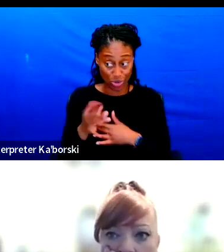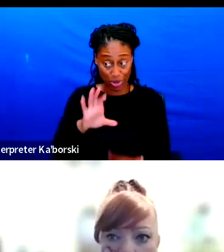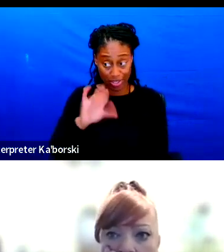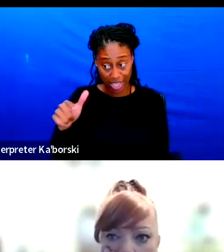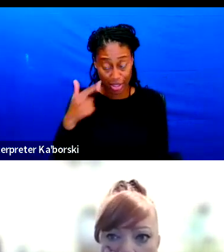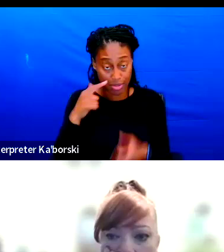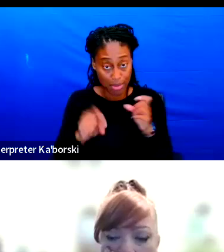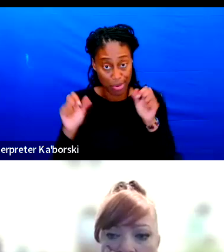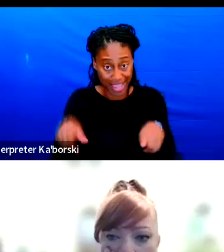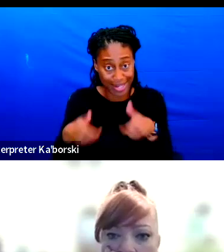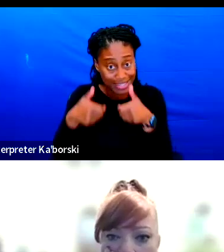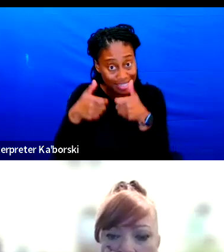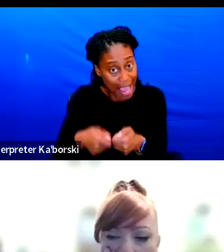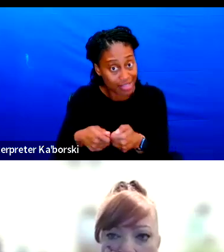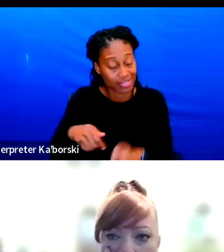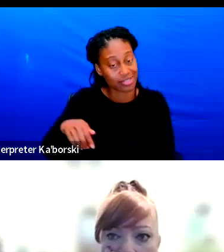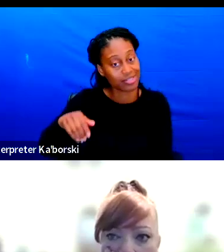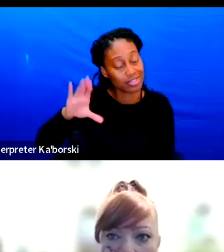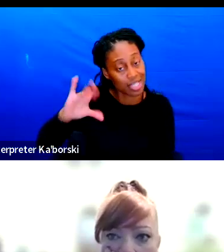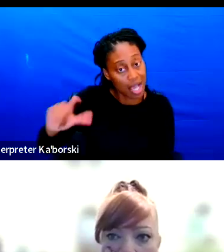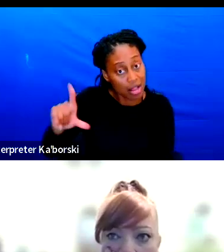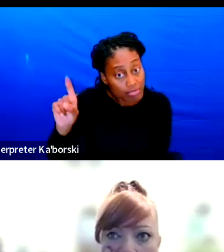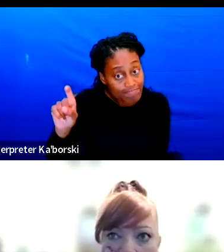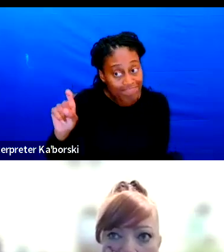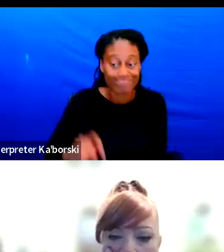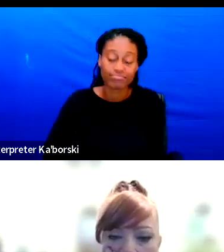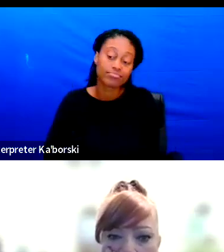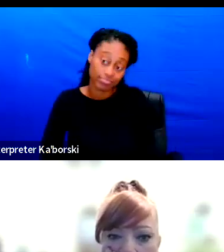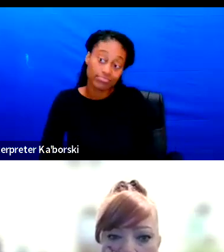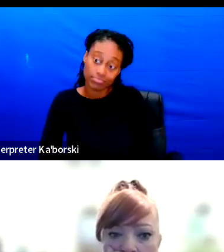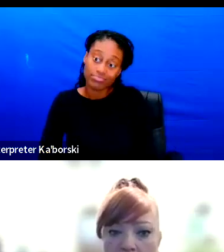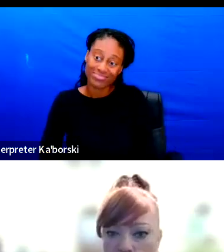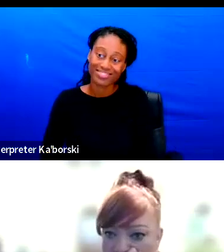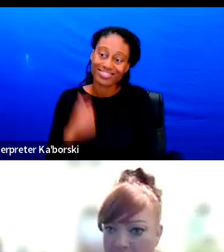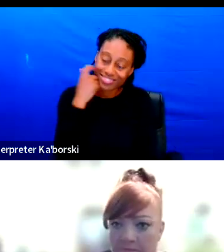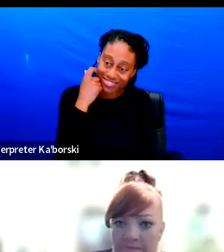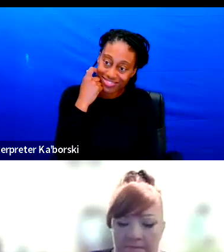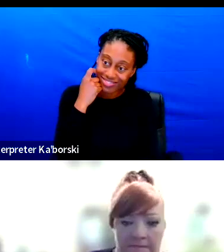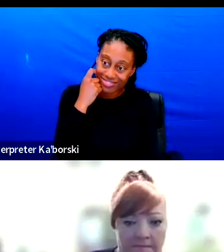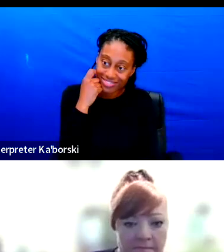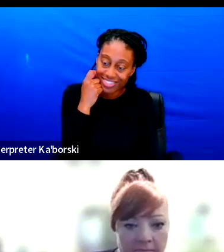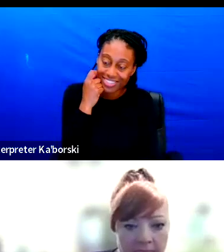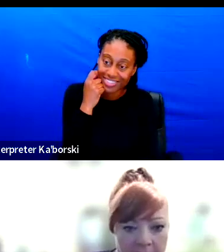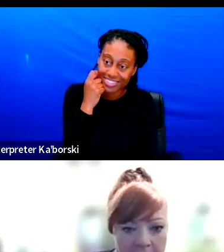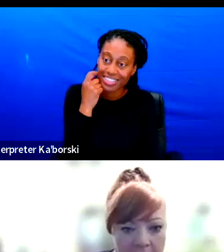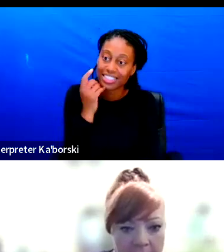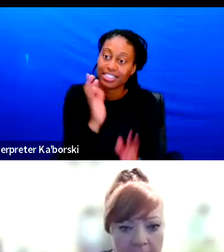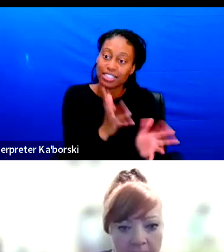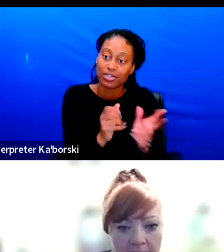Kyle Kleist: Yeah, actually, you know, great question. I just had to go Kyle Kleist: with all of independent living staff having a phone.